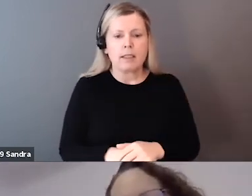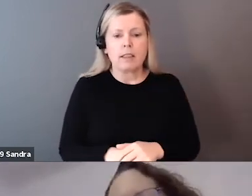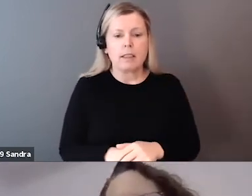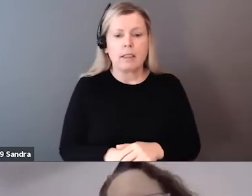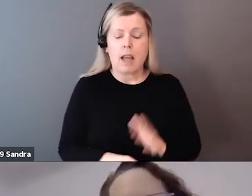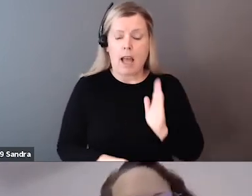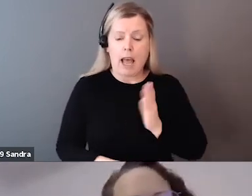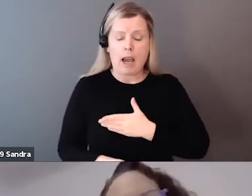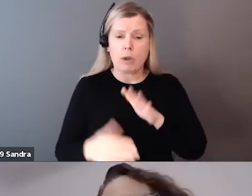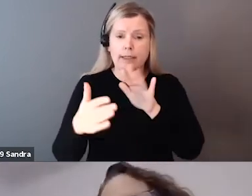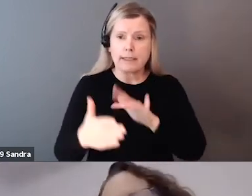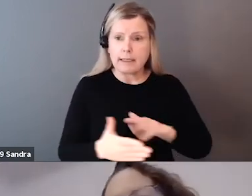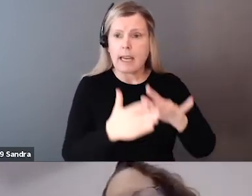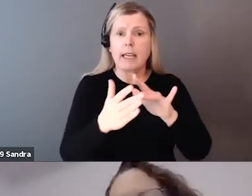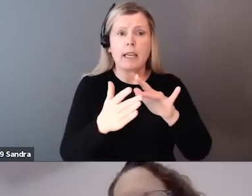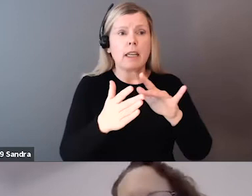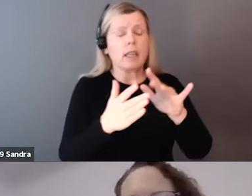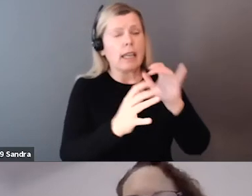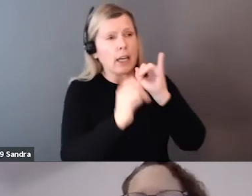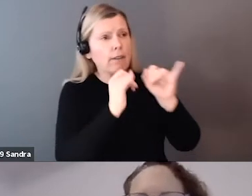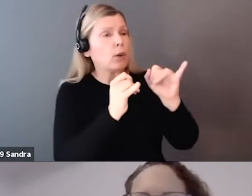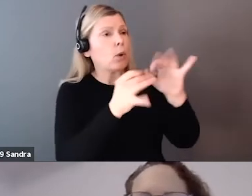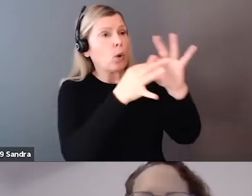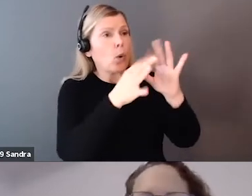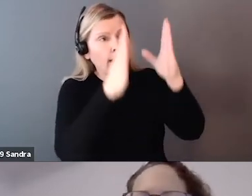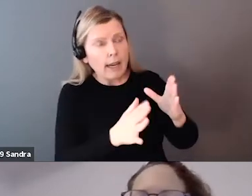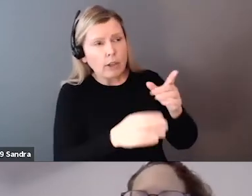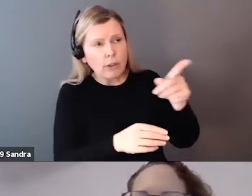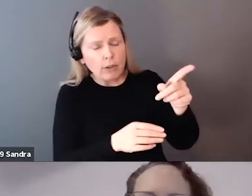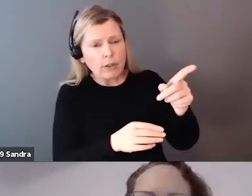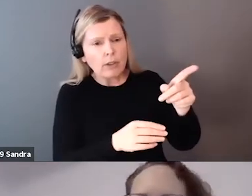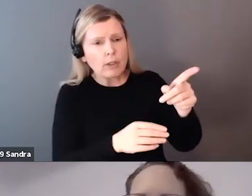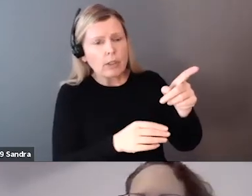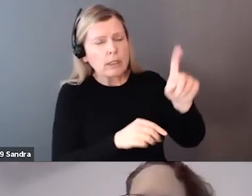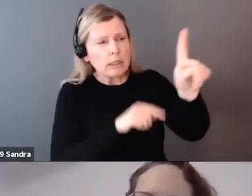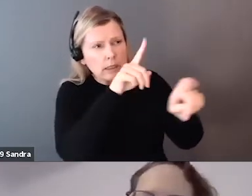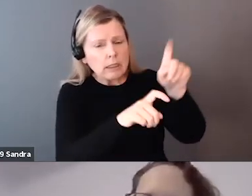interviewing returned to work coordinators. And we developed a focus on the mental health of the